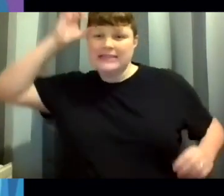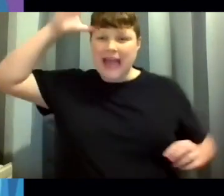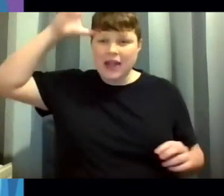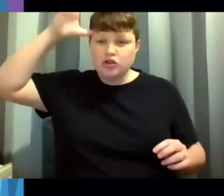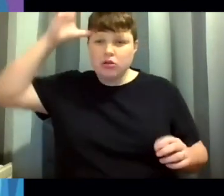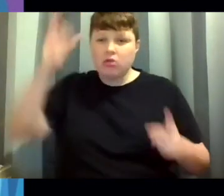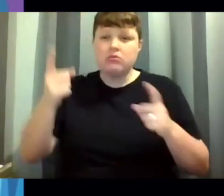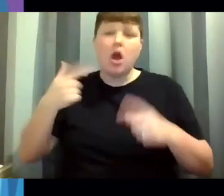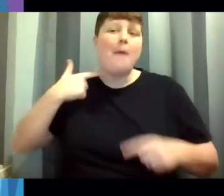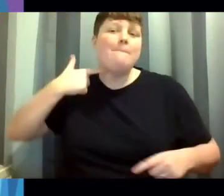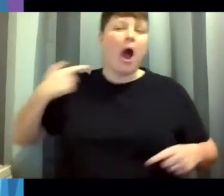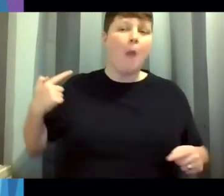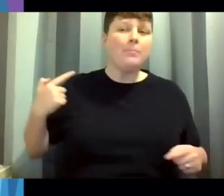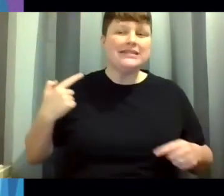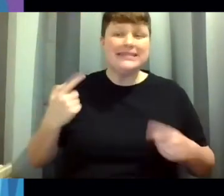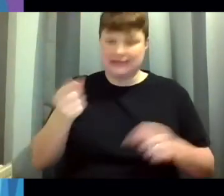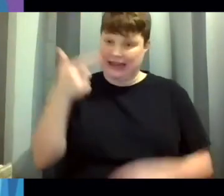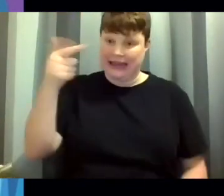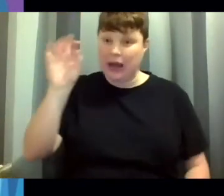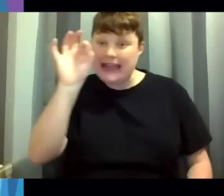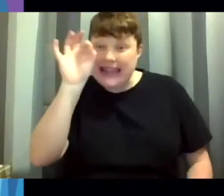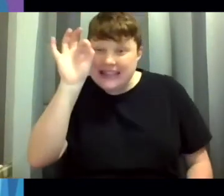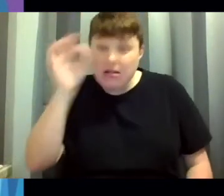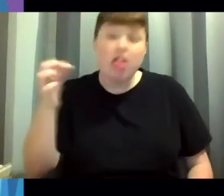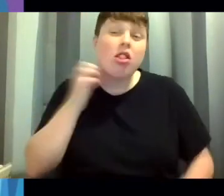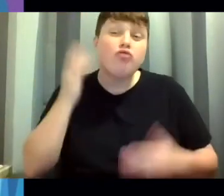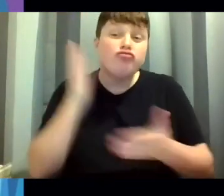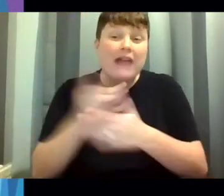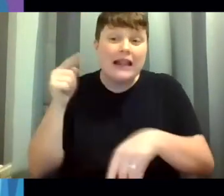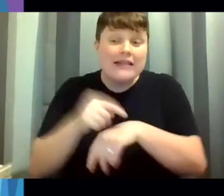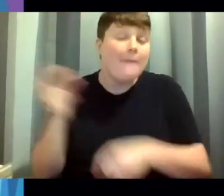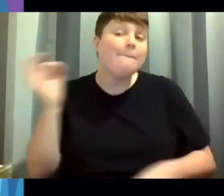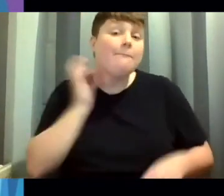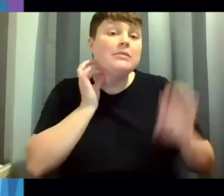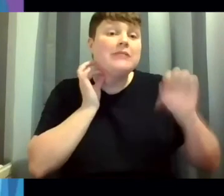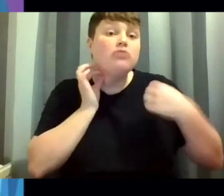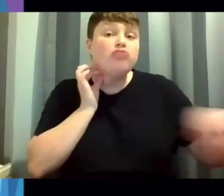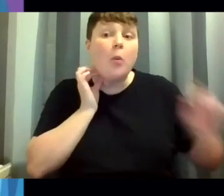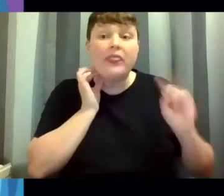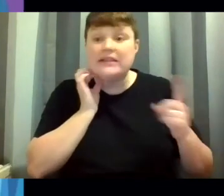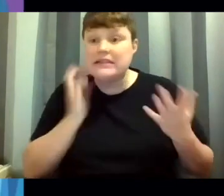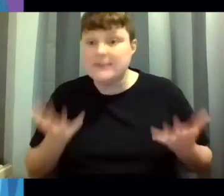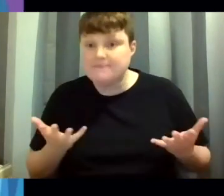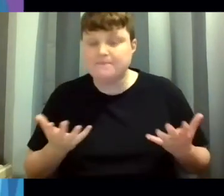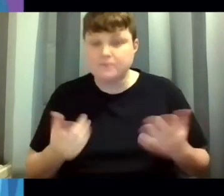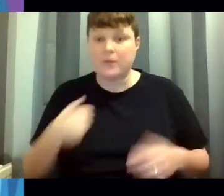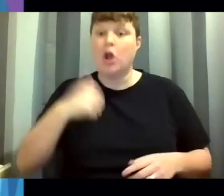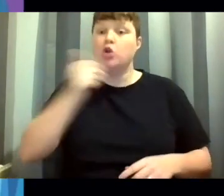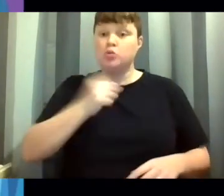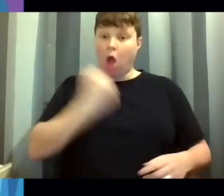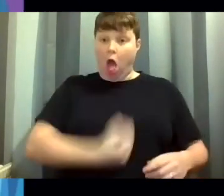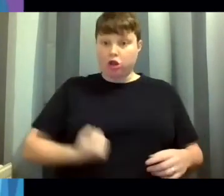biopsy at the tip of a needle in real time. Here, we use the ultrasound to guide the needle to the